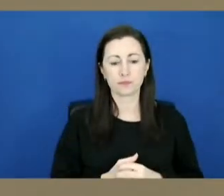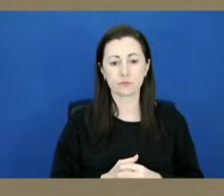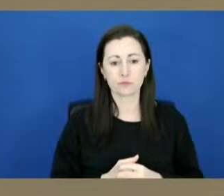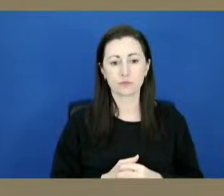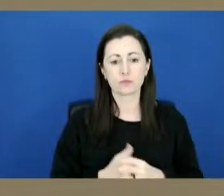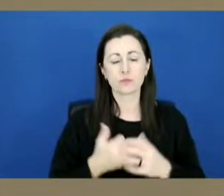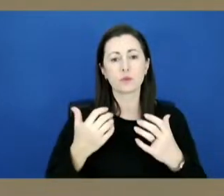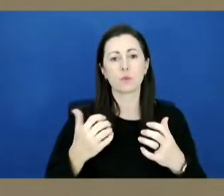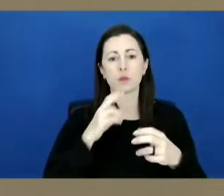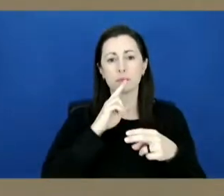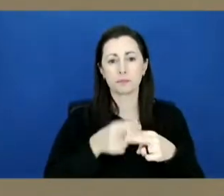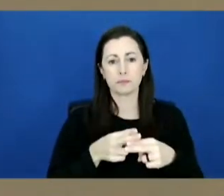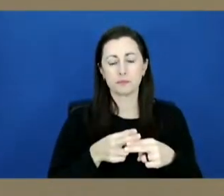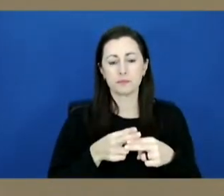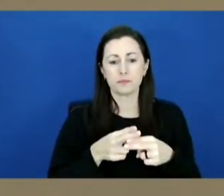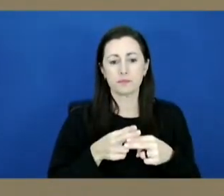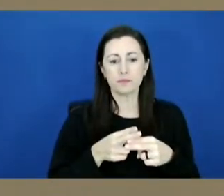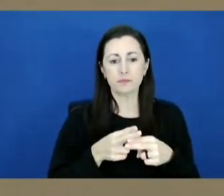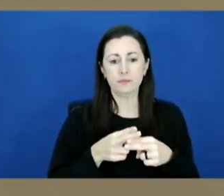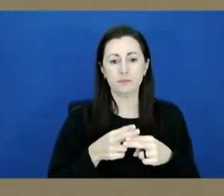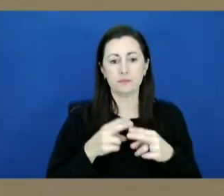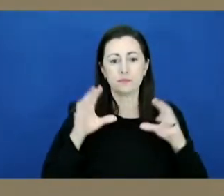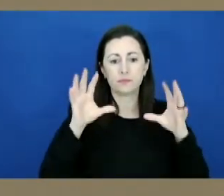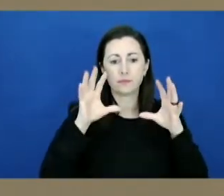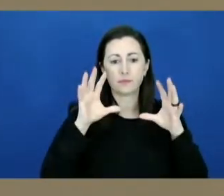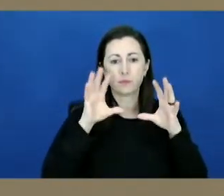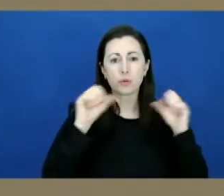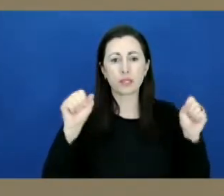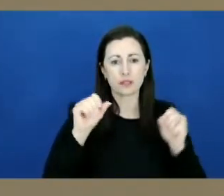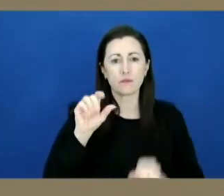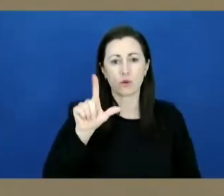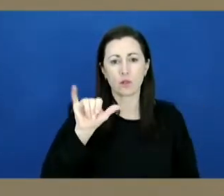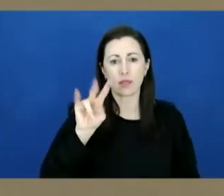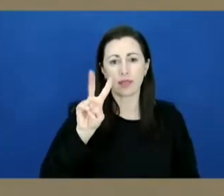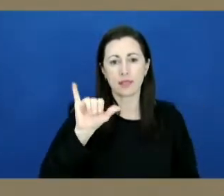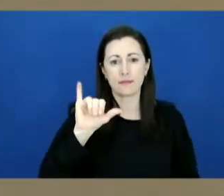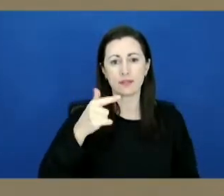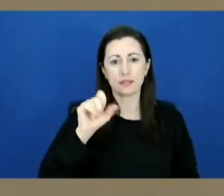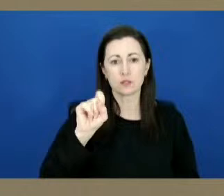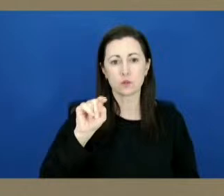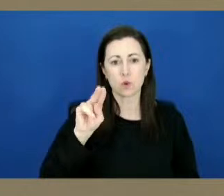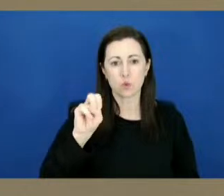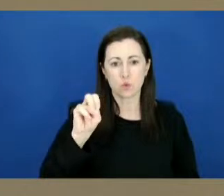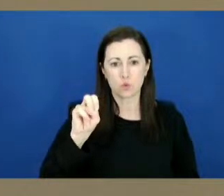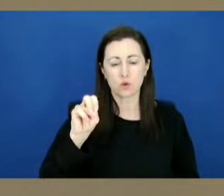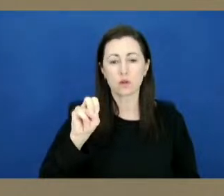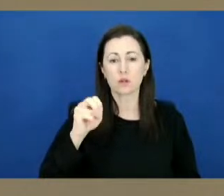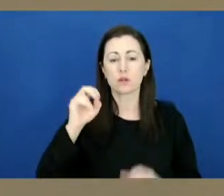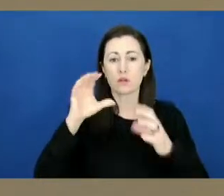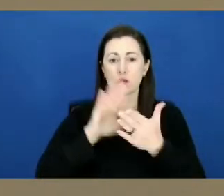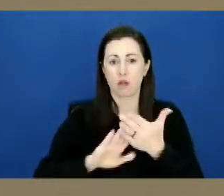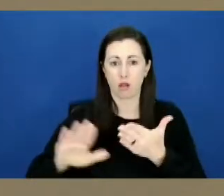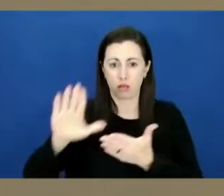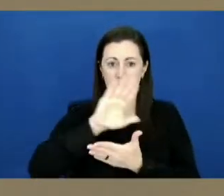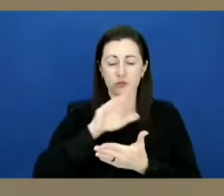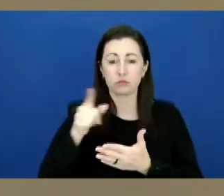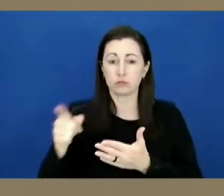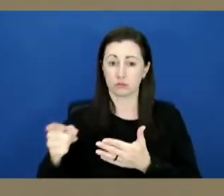LOOK AT WHERE WE ARE TODAY.